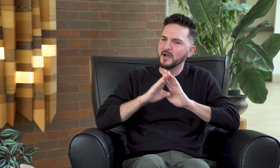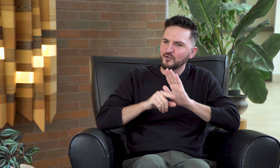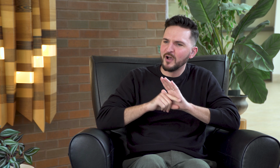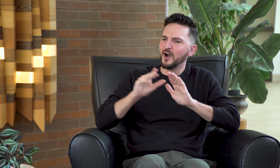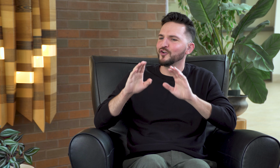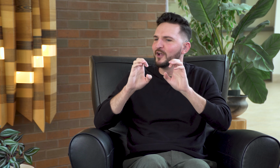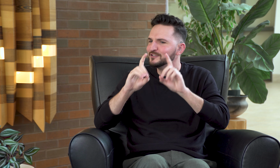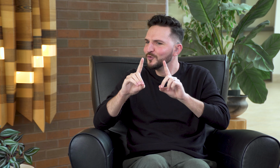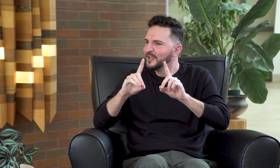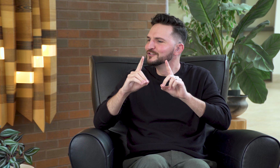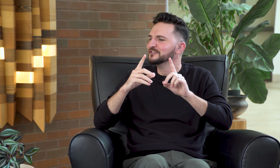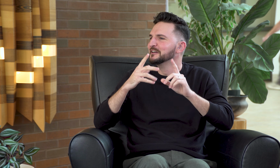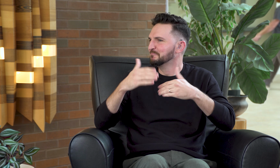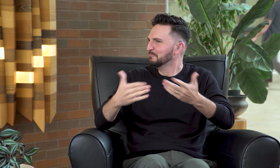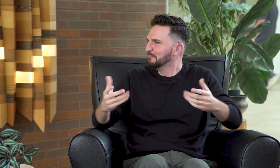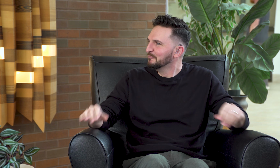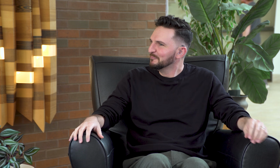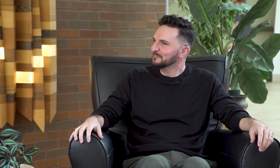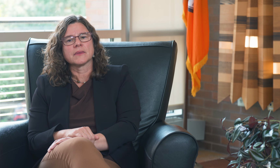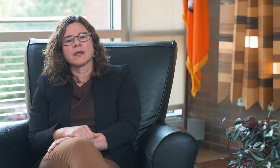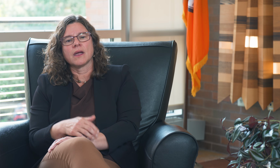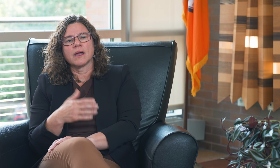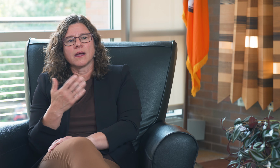your background, your education, and we'll go from there.